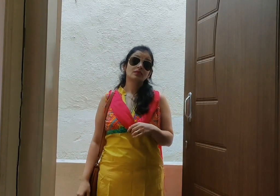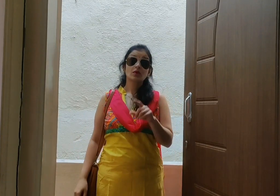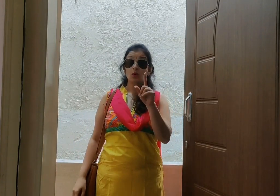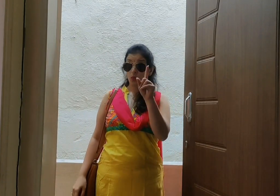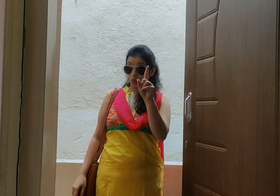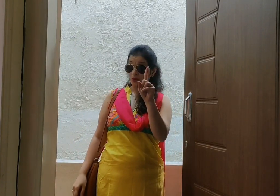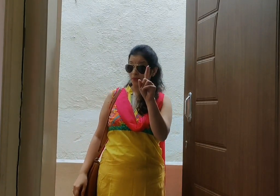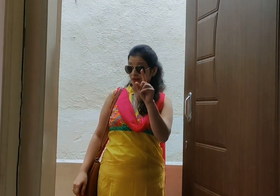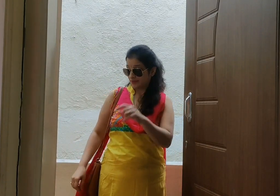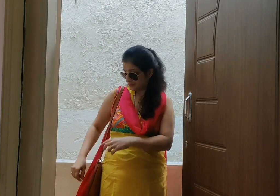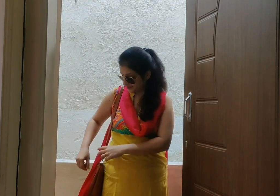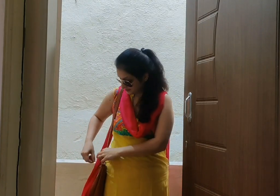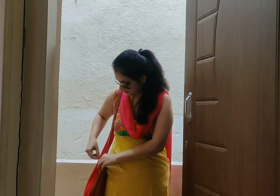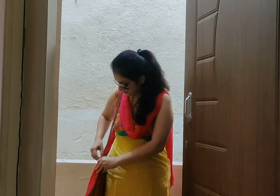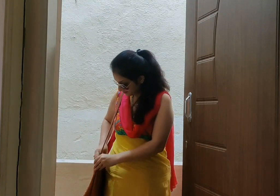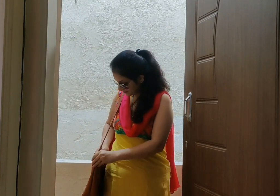One minute..